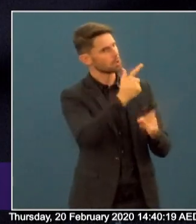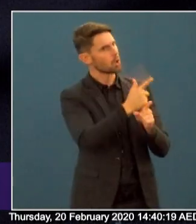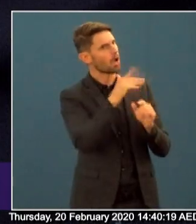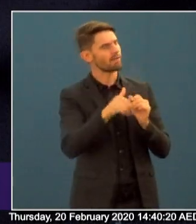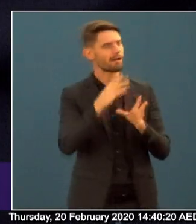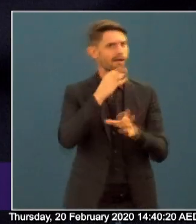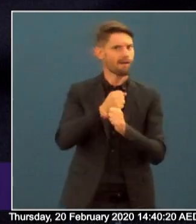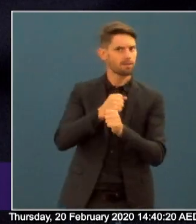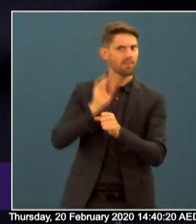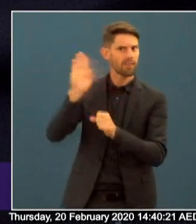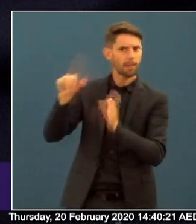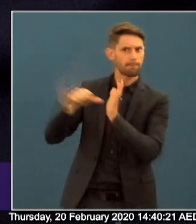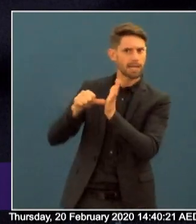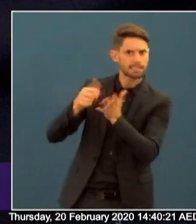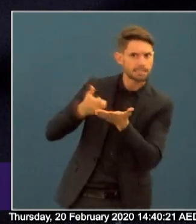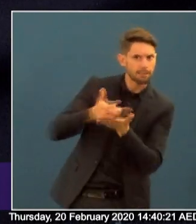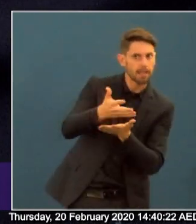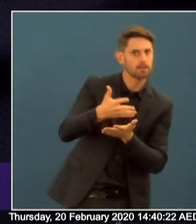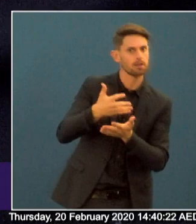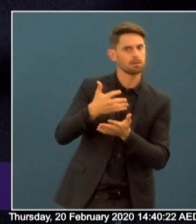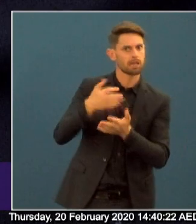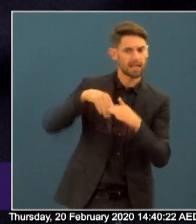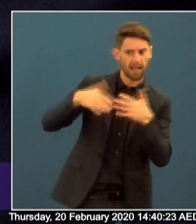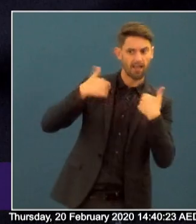but perhaps that's just a gap in my knowledge. Certainly it's what we need.